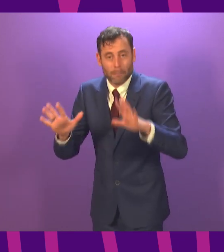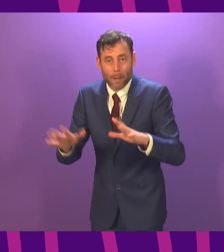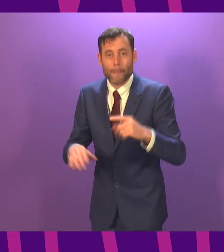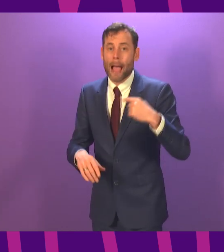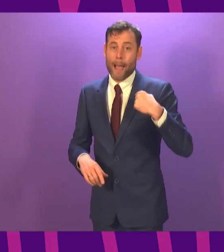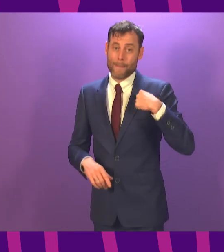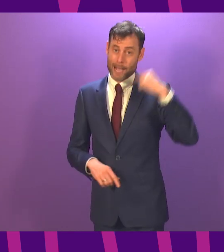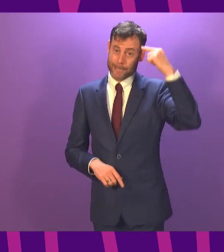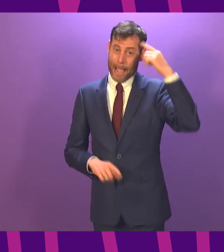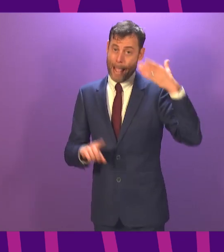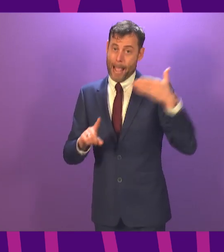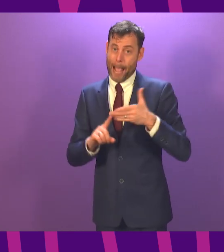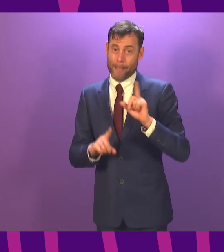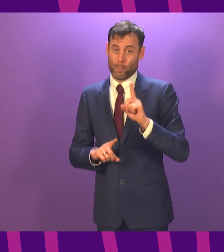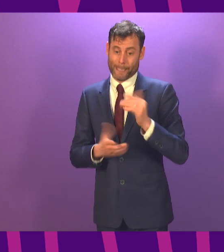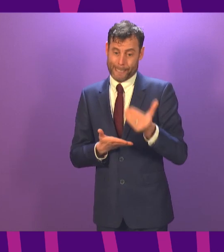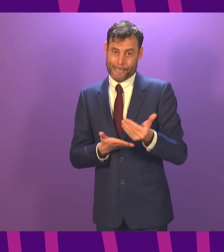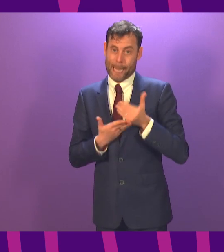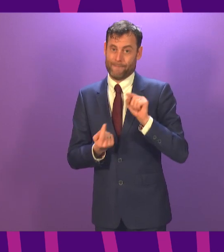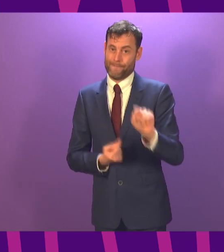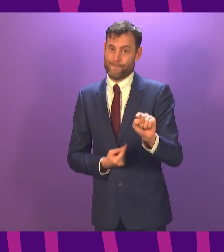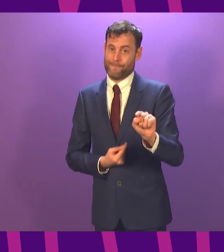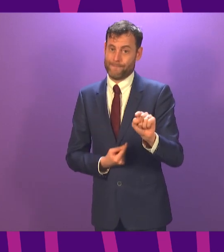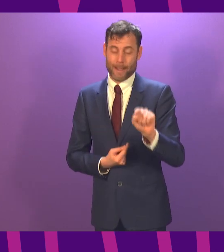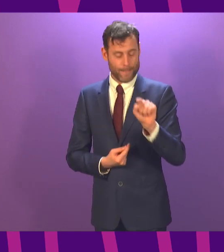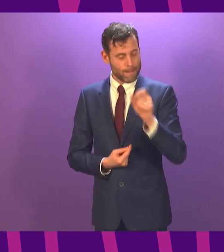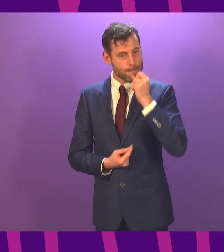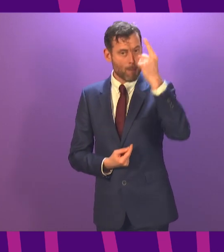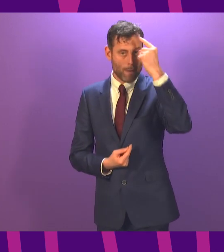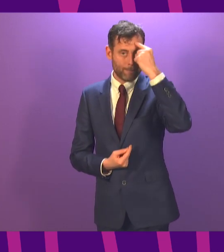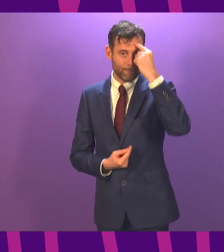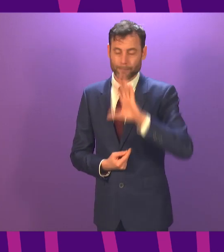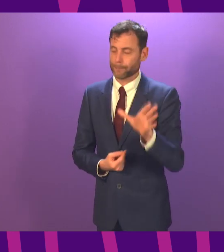with the intention and the desire to keep people in care homes as safe as we can.